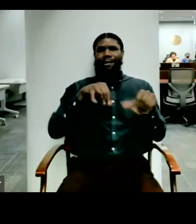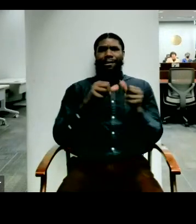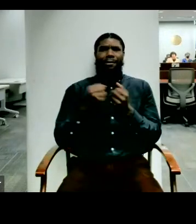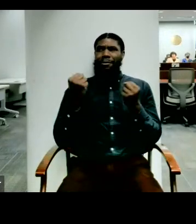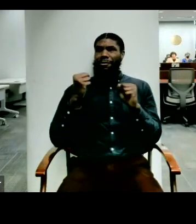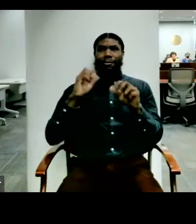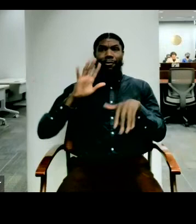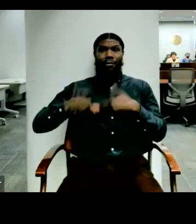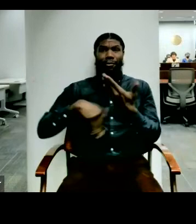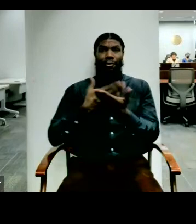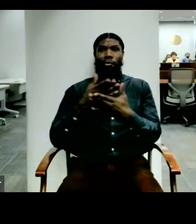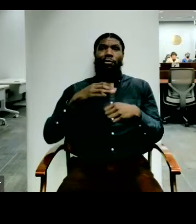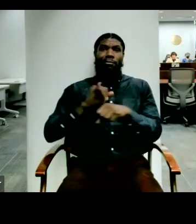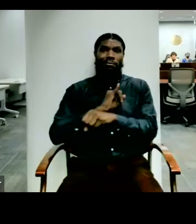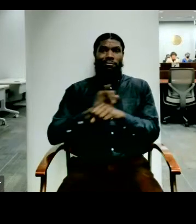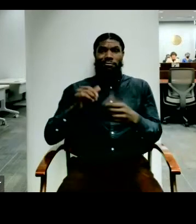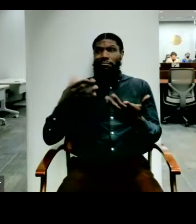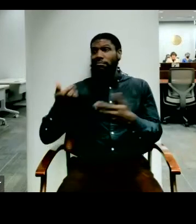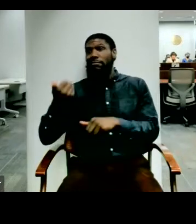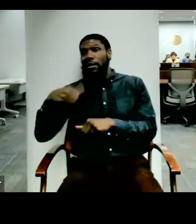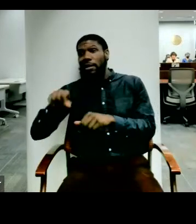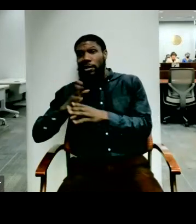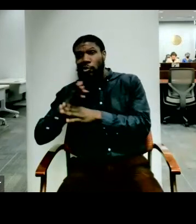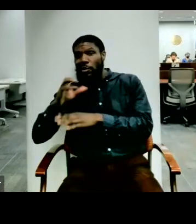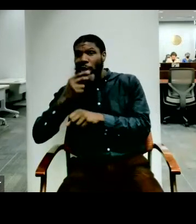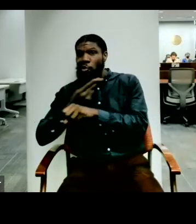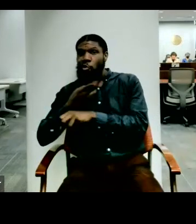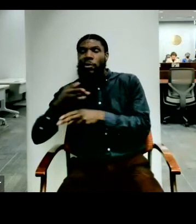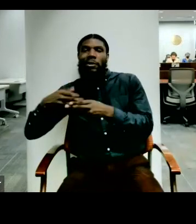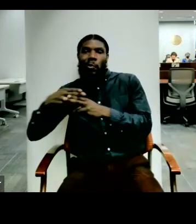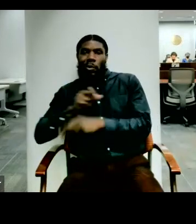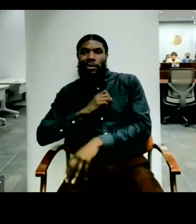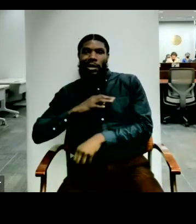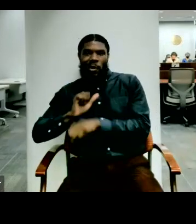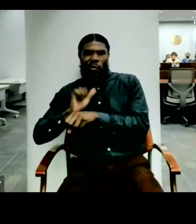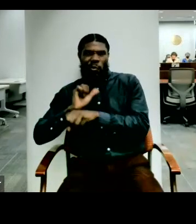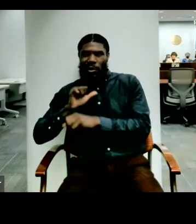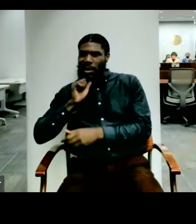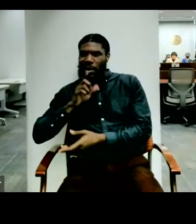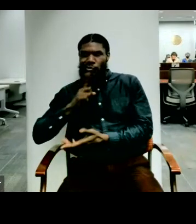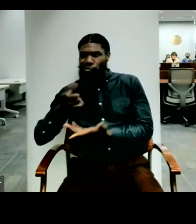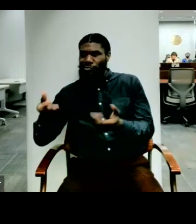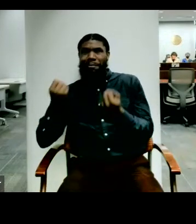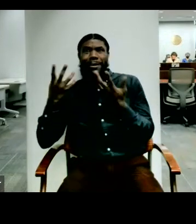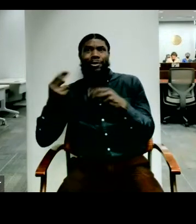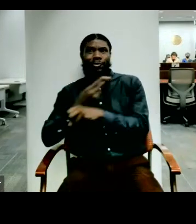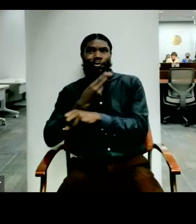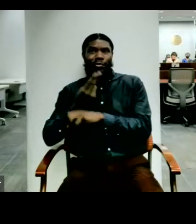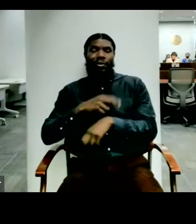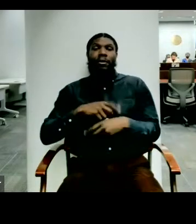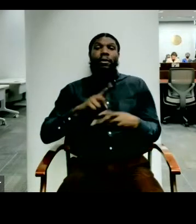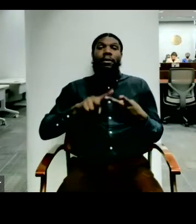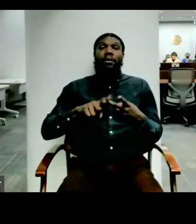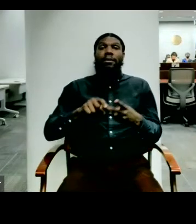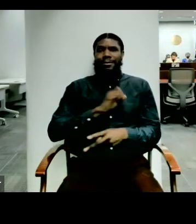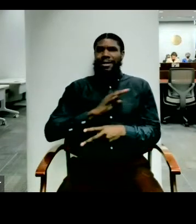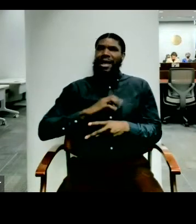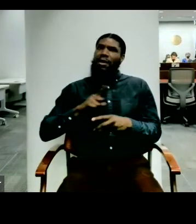industry not using temporary staffing workers. Staffing has grown incredibly rapidly, impact on